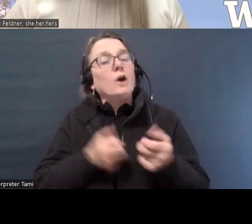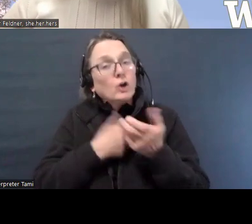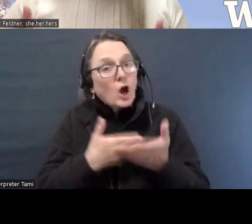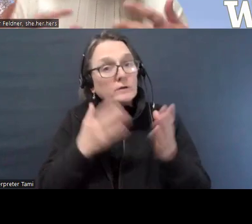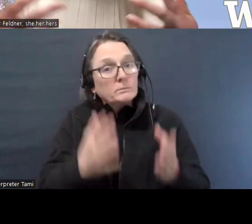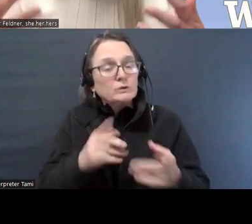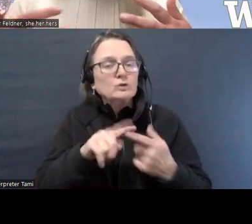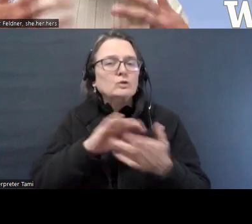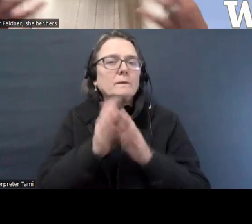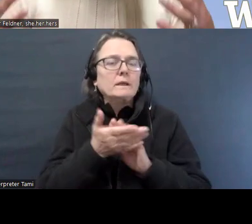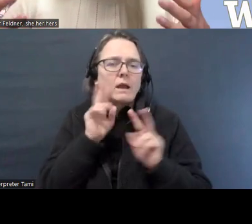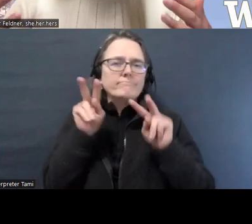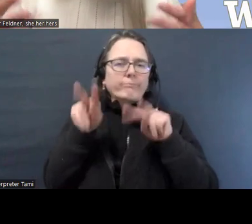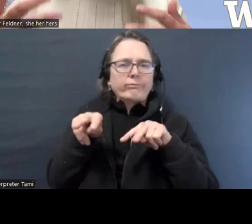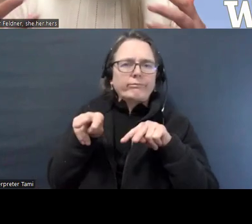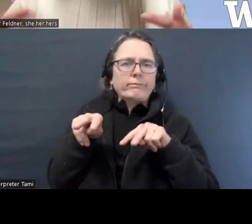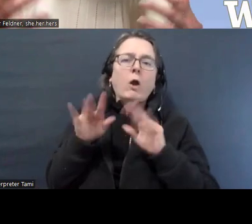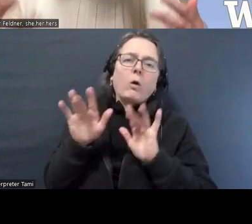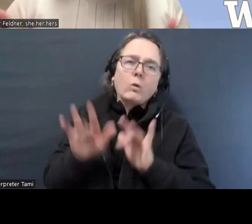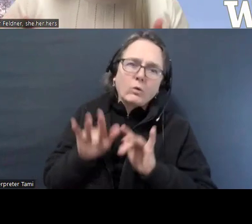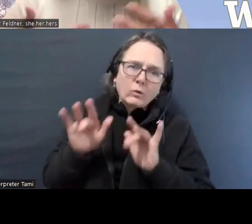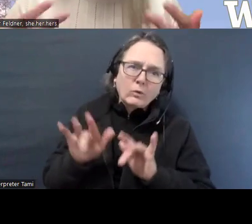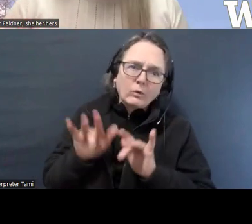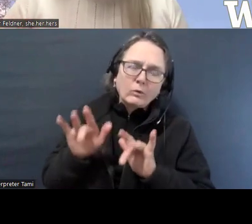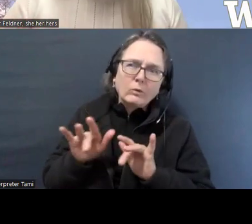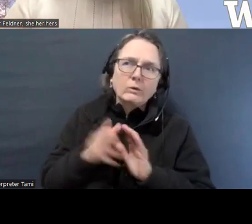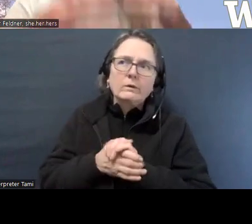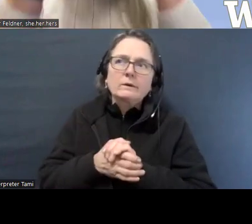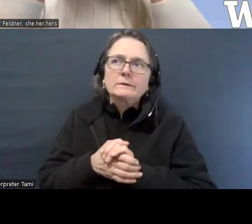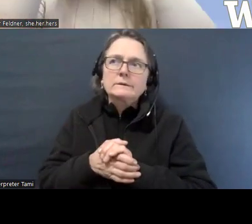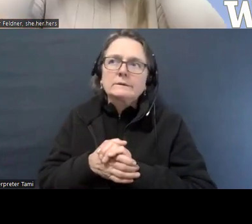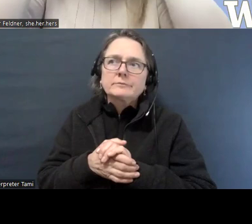actually create increased feelings of pity or things like that.